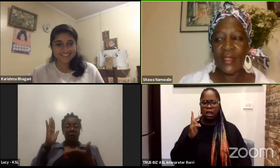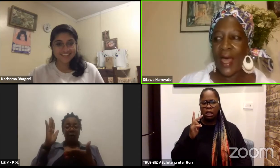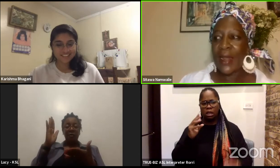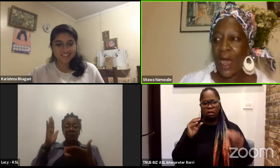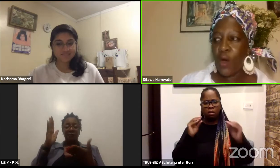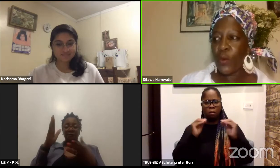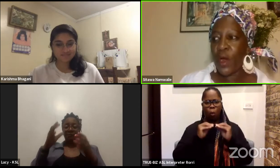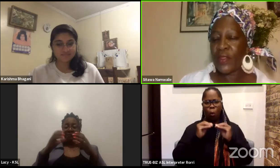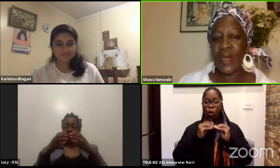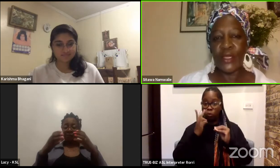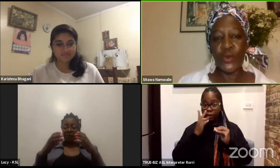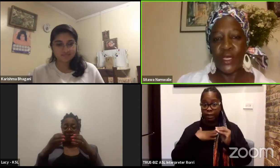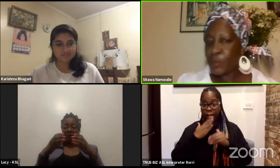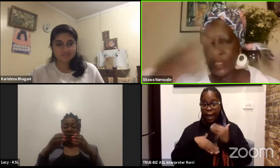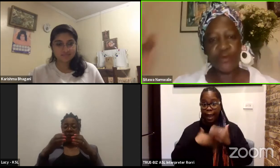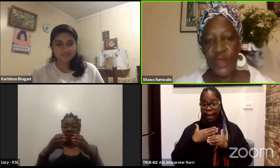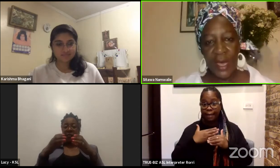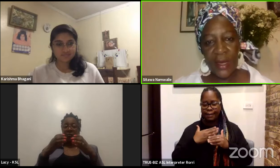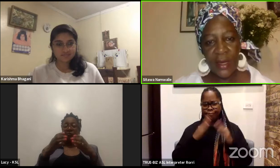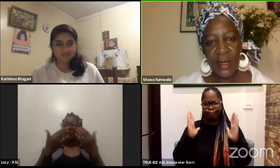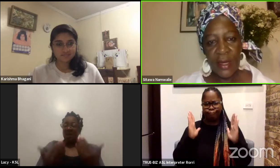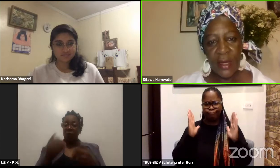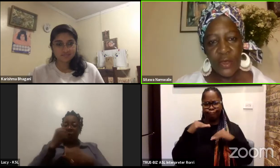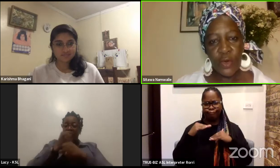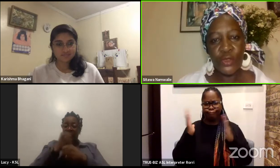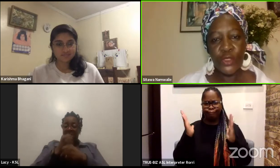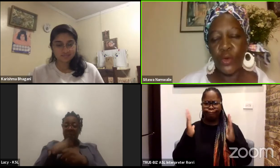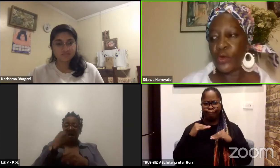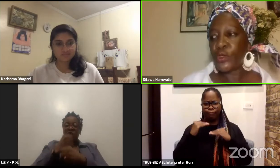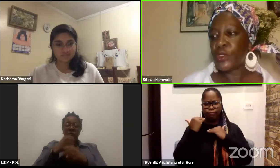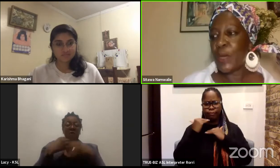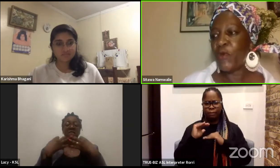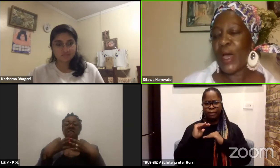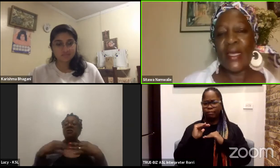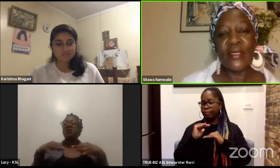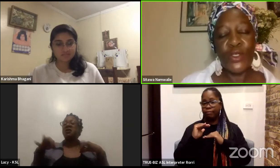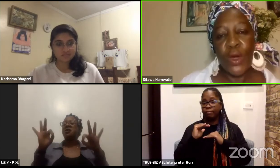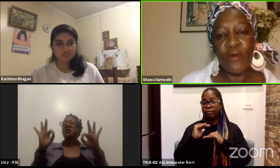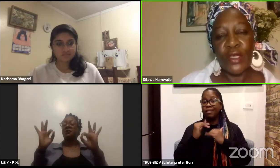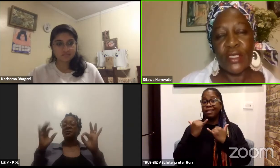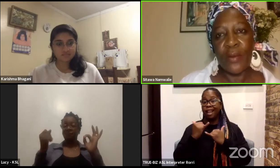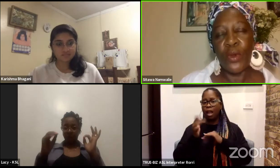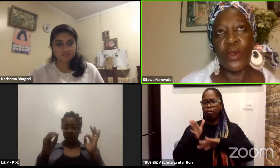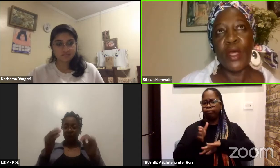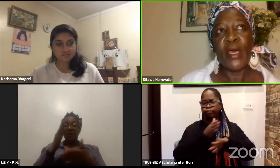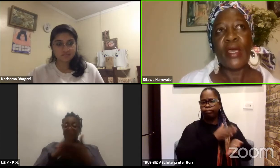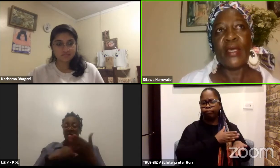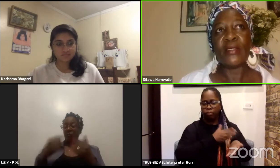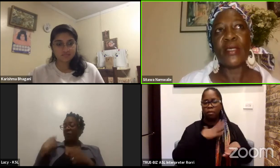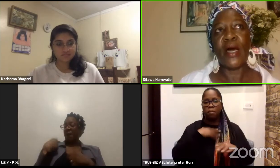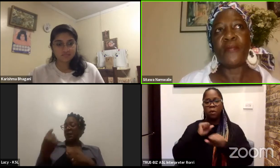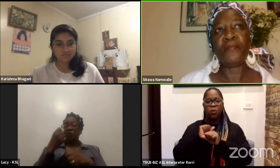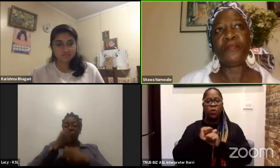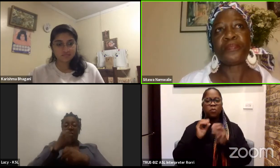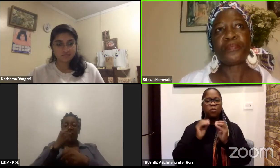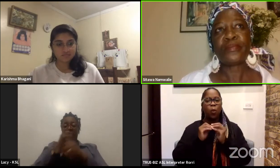and now the work that I do is much freer. So some of my latest work, for example, is had after